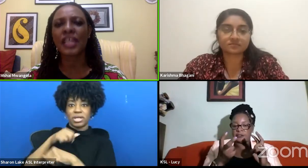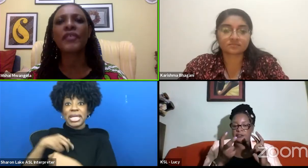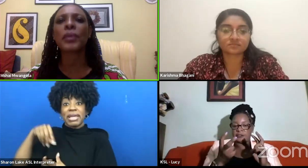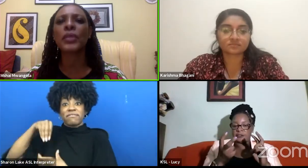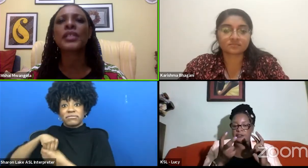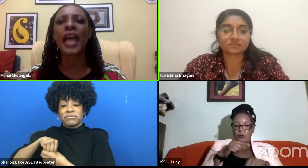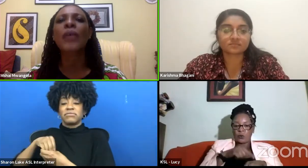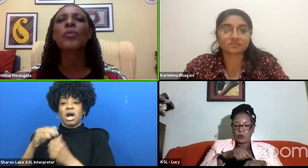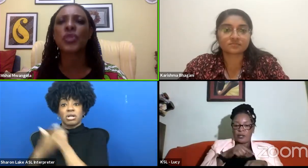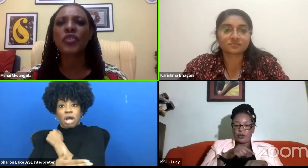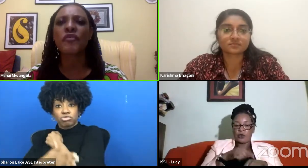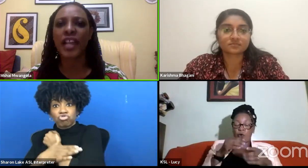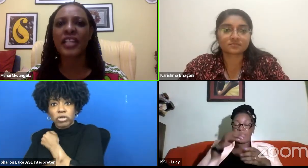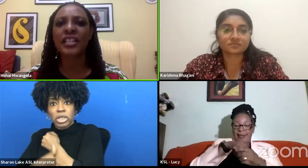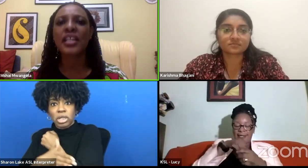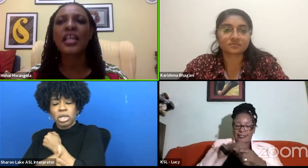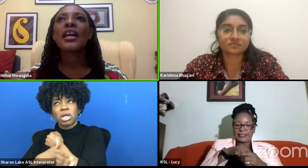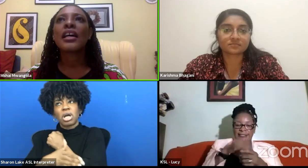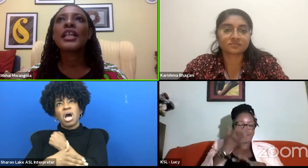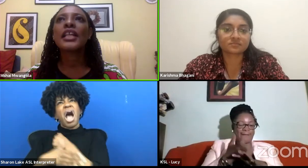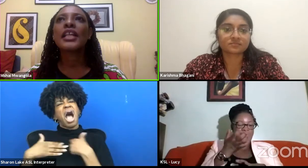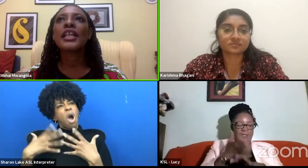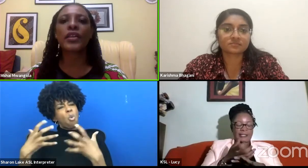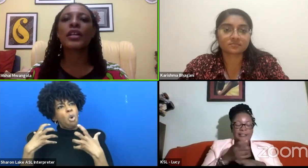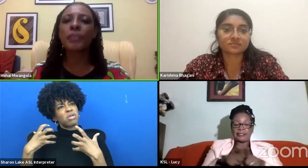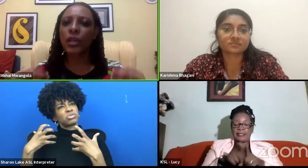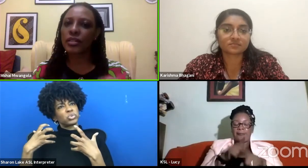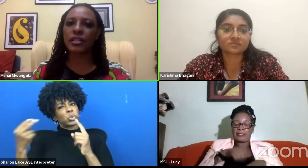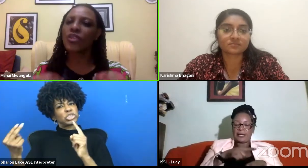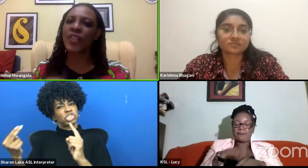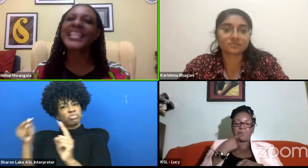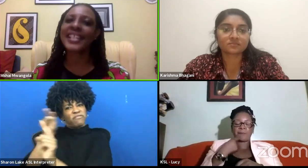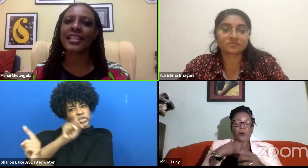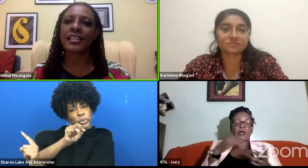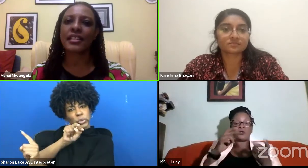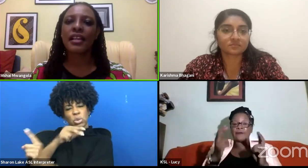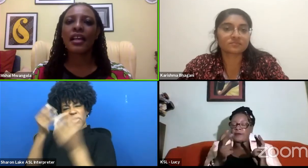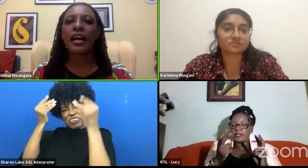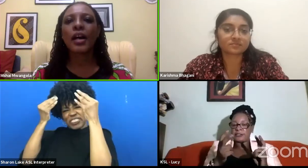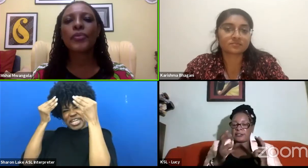Even when you say I want to reflect, it's more difficult because you're right in it.